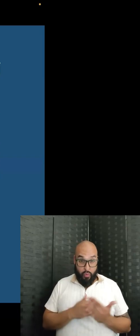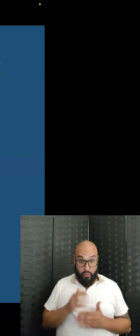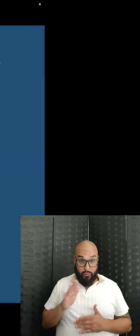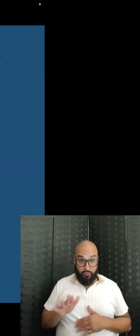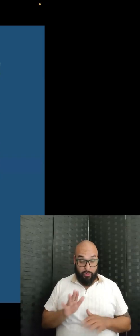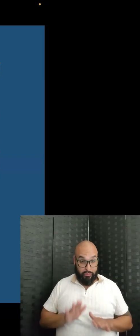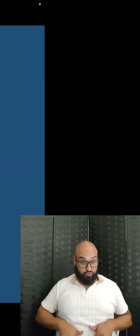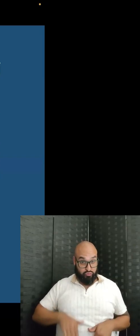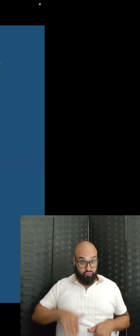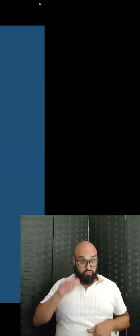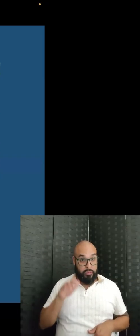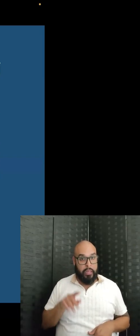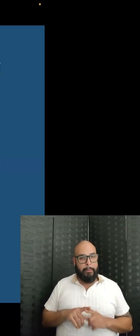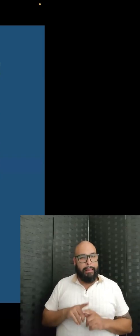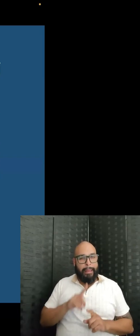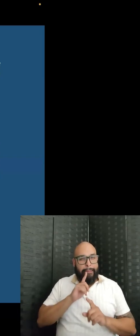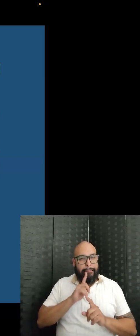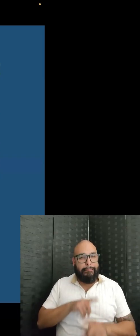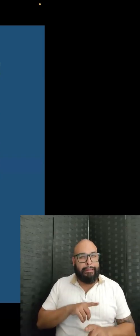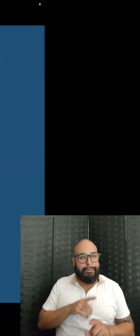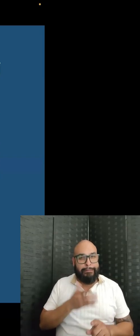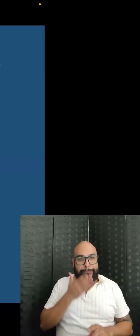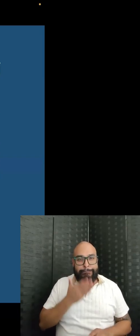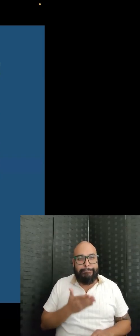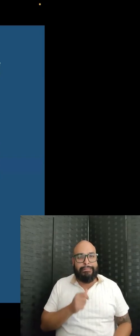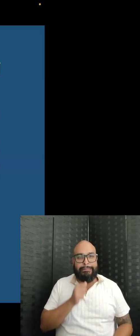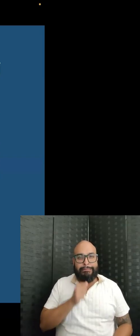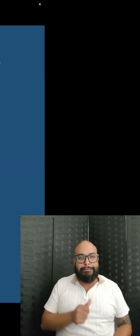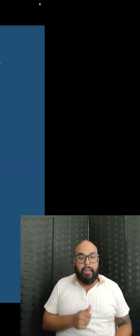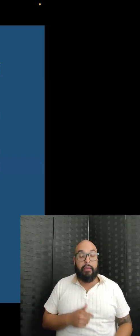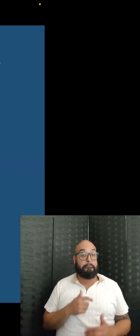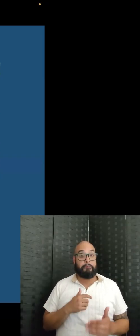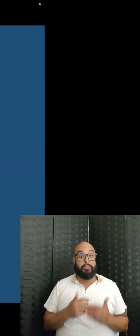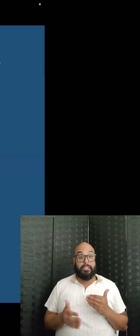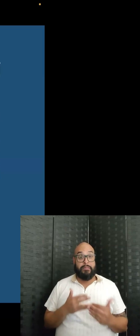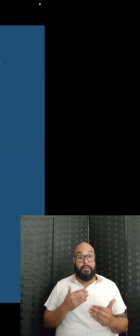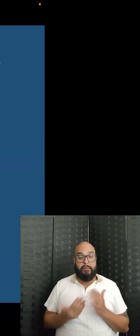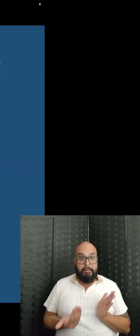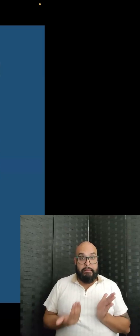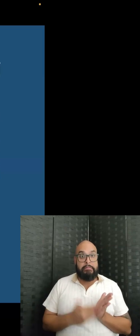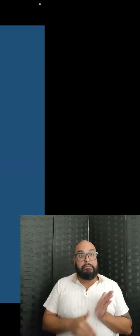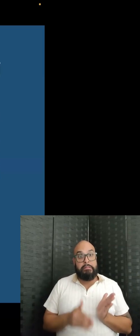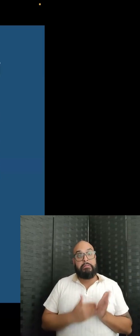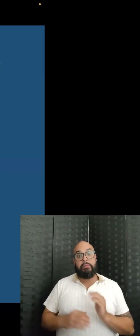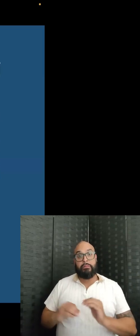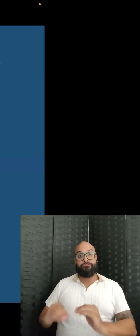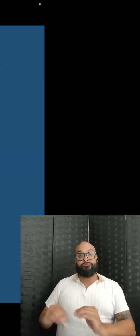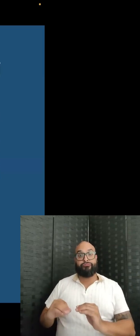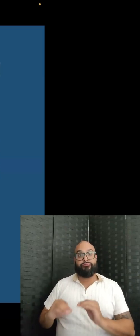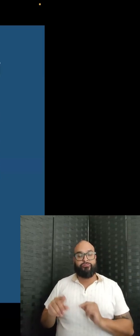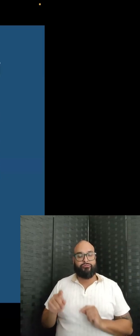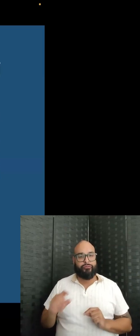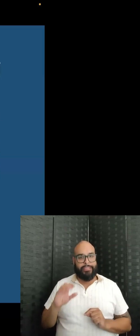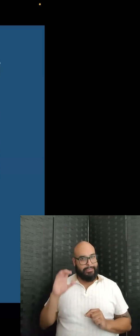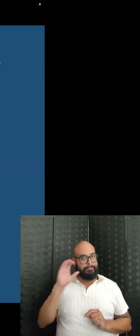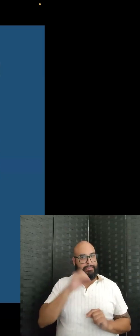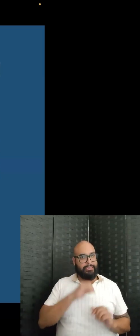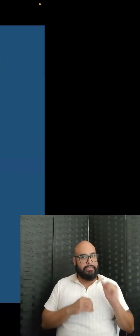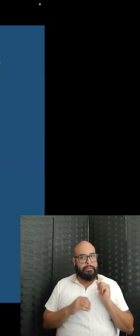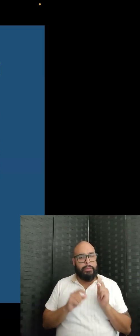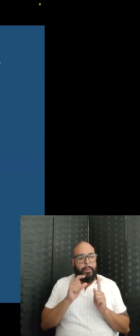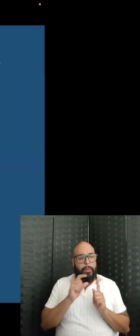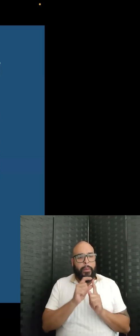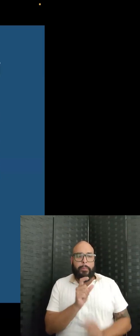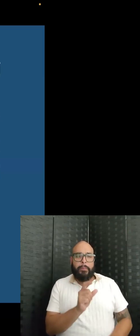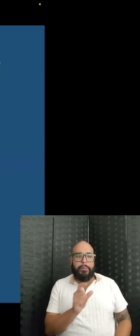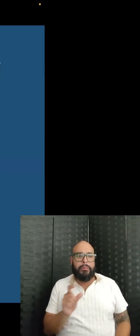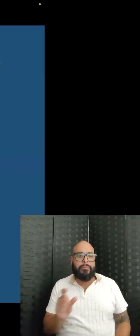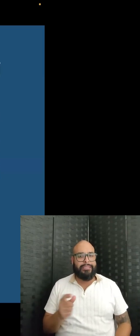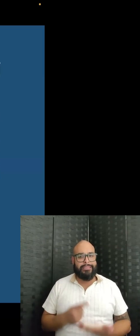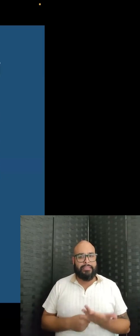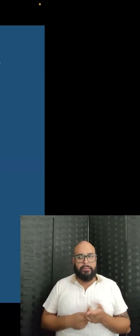And despite repeated instruction, she would miss some of the little words that you're like, that's and or the, why are you still missing that?